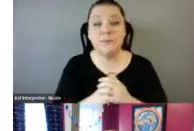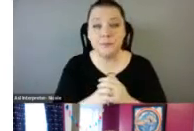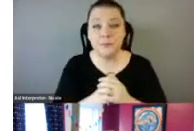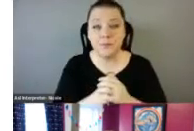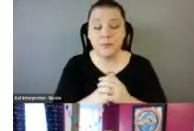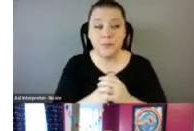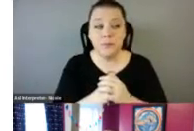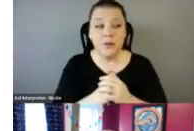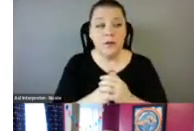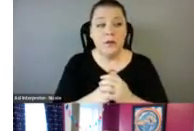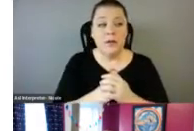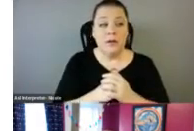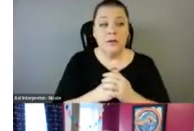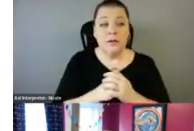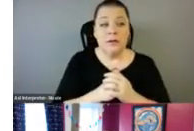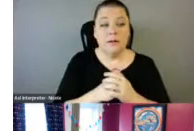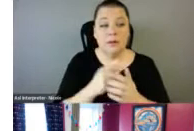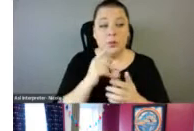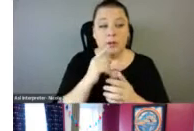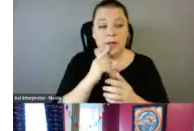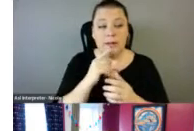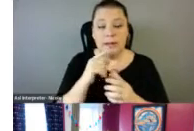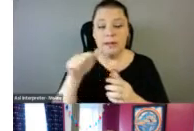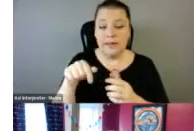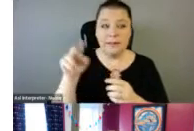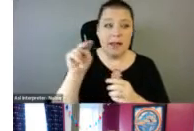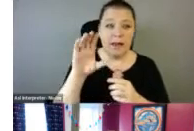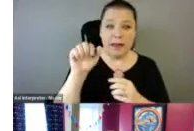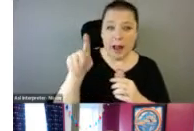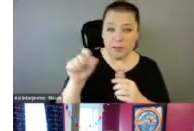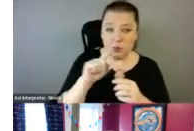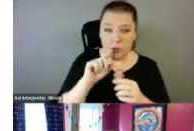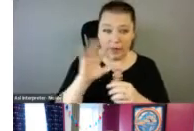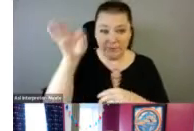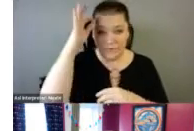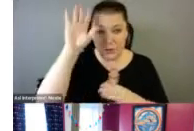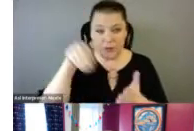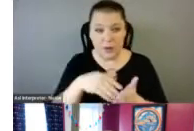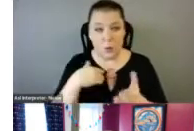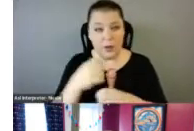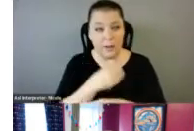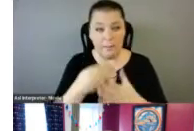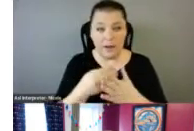NCAPPS is a Federal Center and we receive funding from the Administration for Community Living and the Centers for